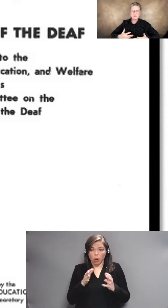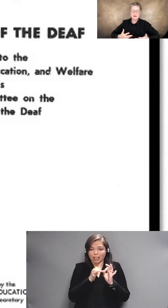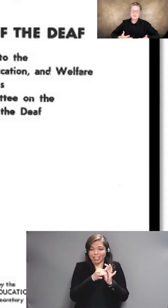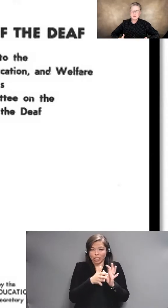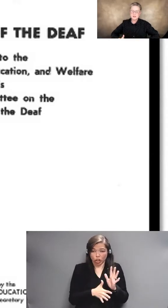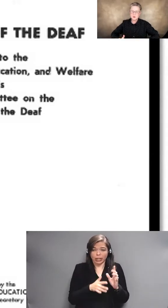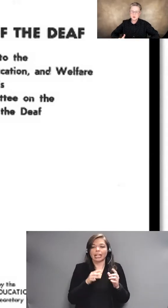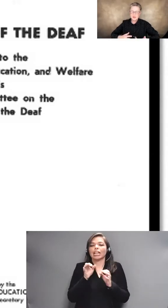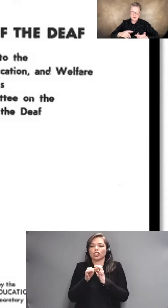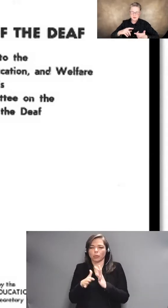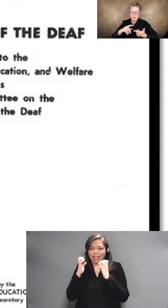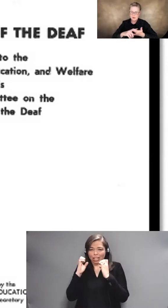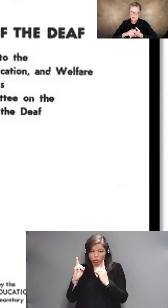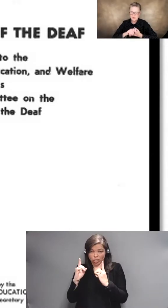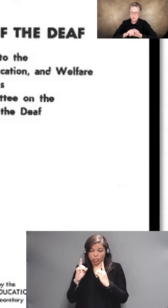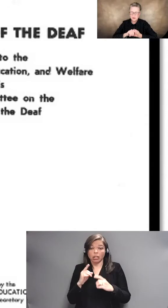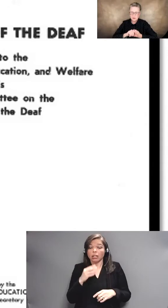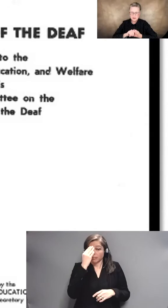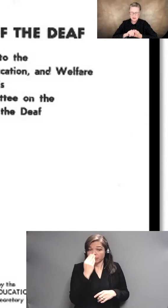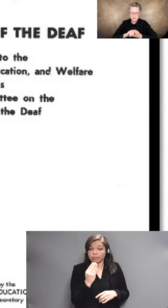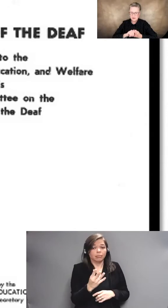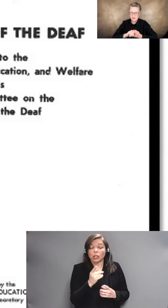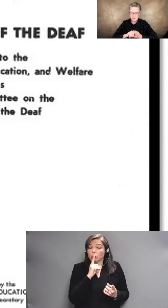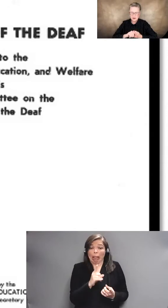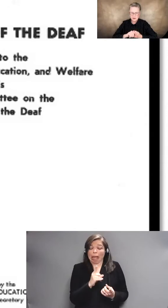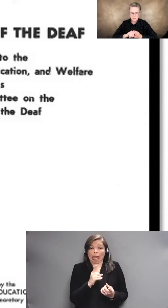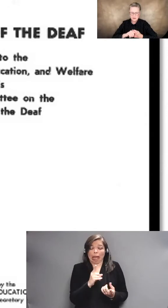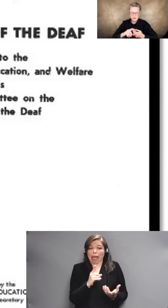I'm telling you, there's nothing, there really wasn't anything on the internet